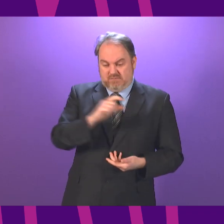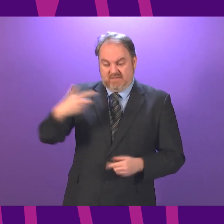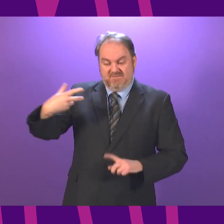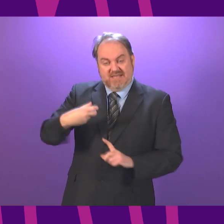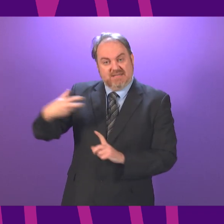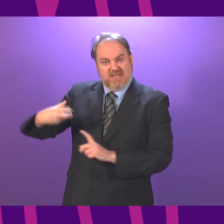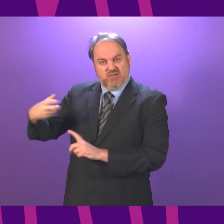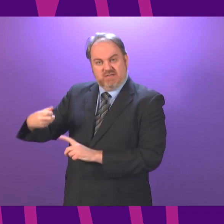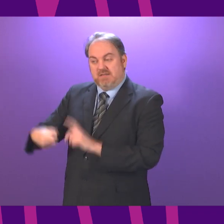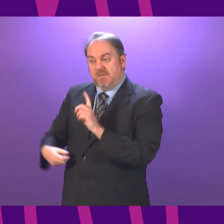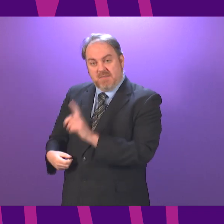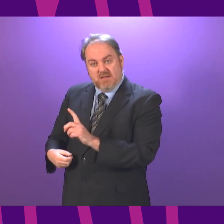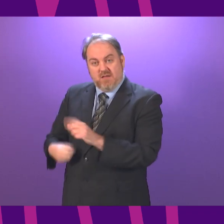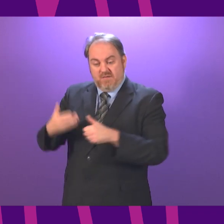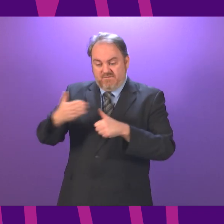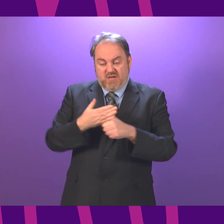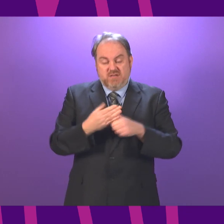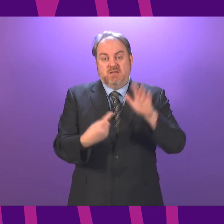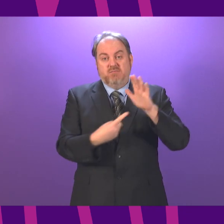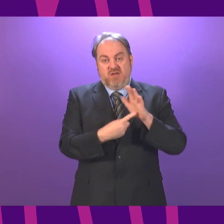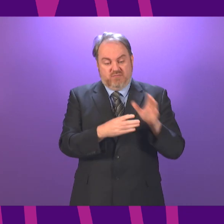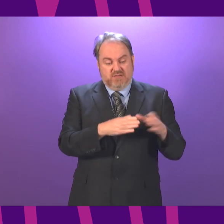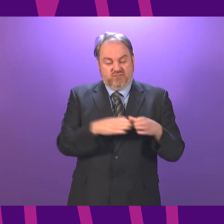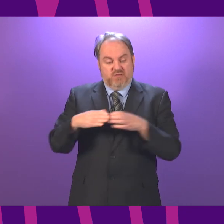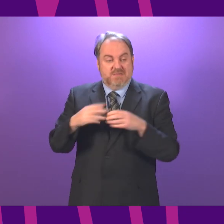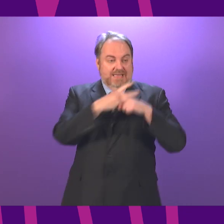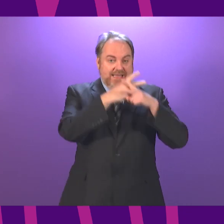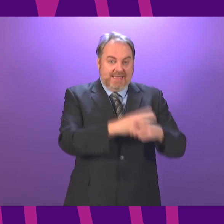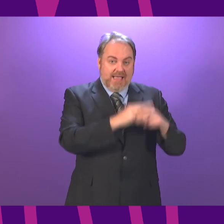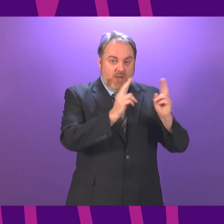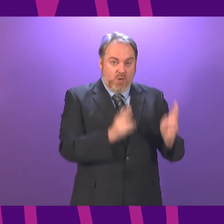the first of the priority groups, which is care home residents and staff,